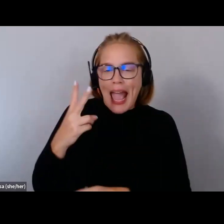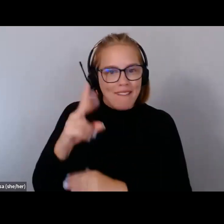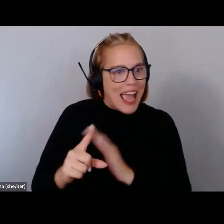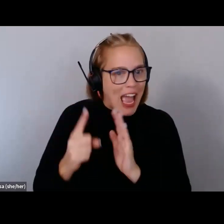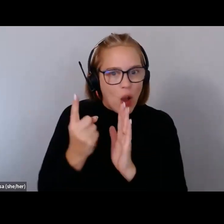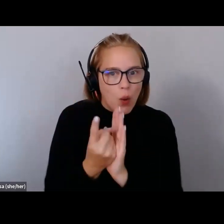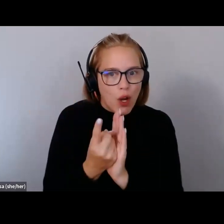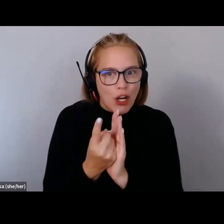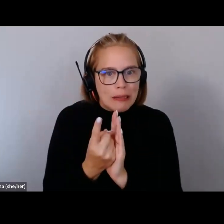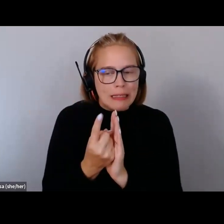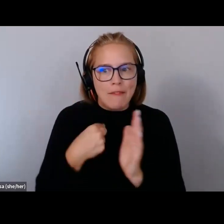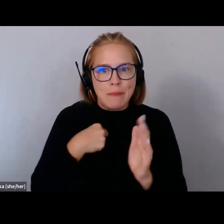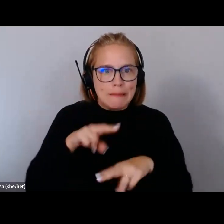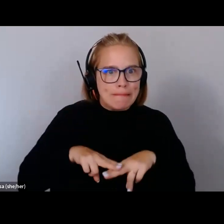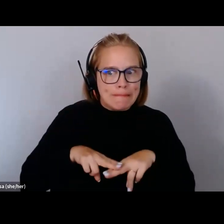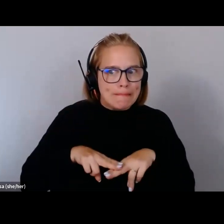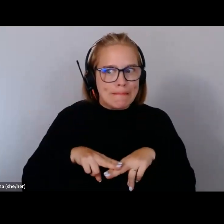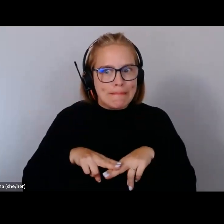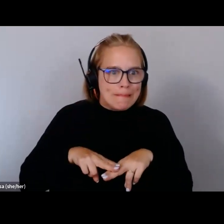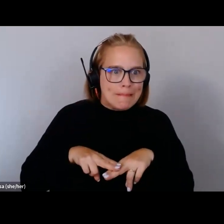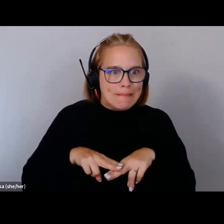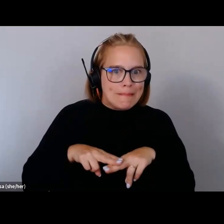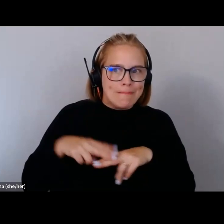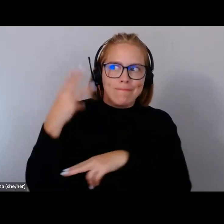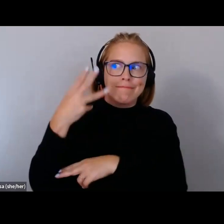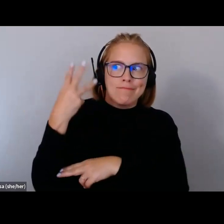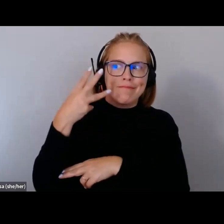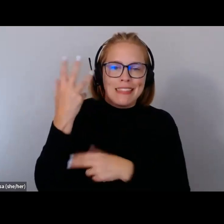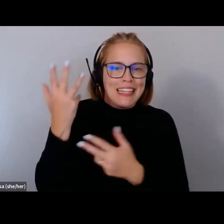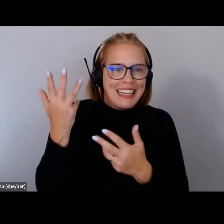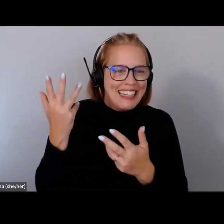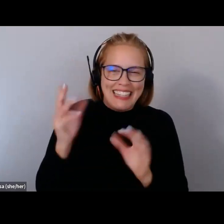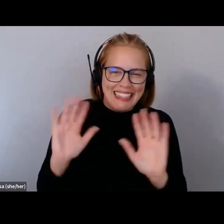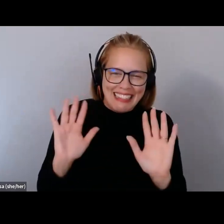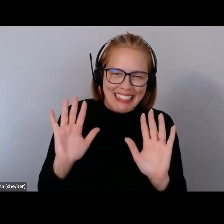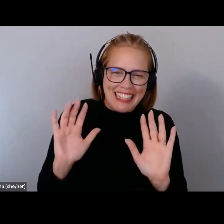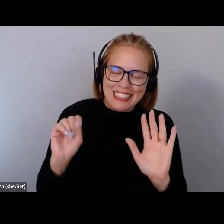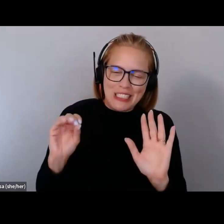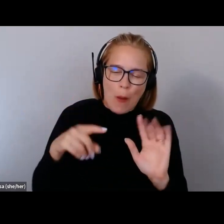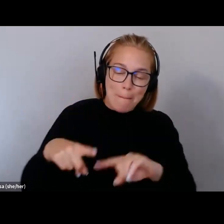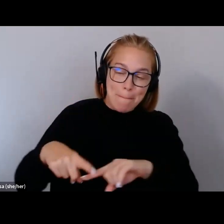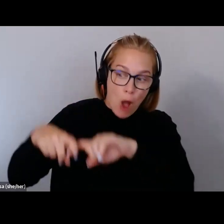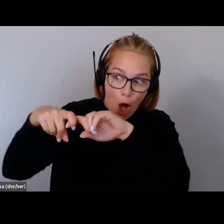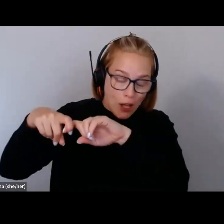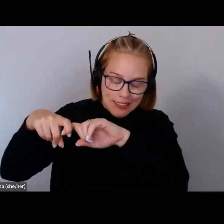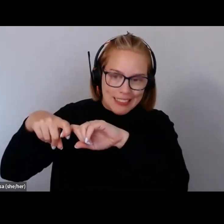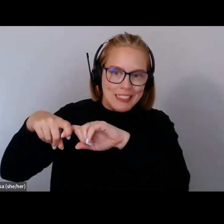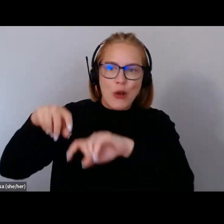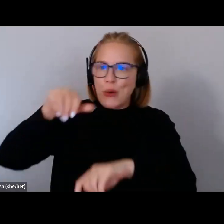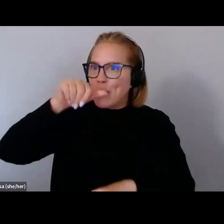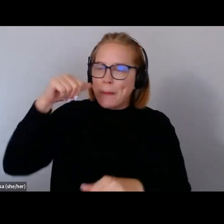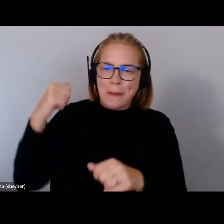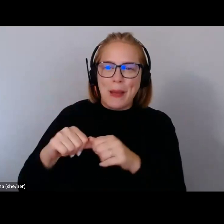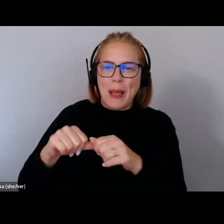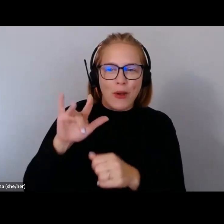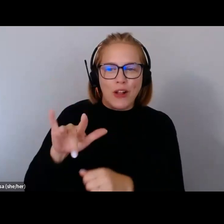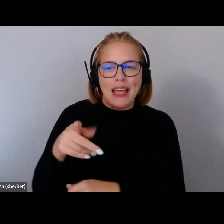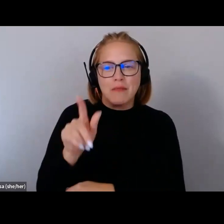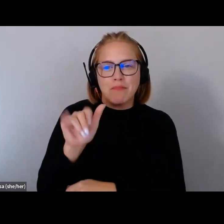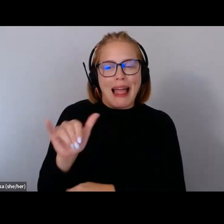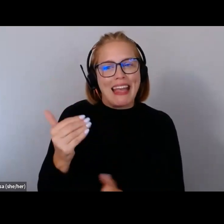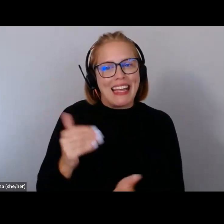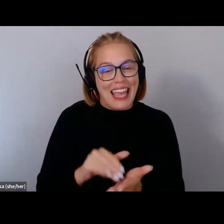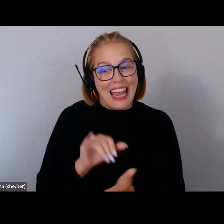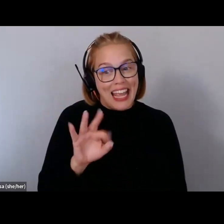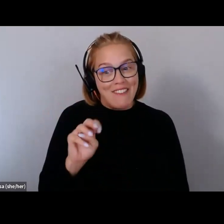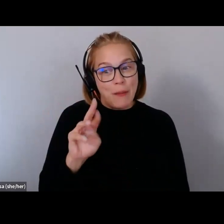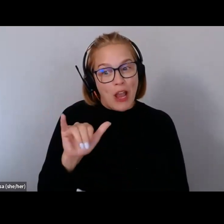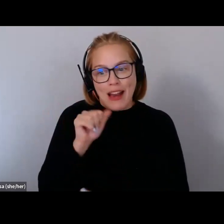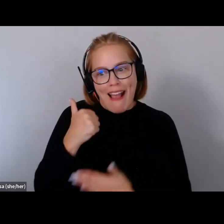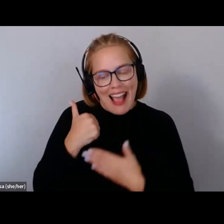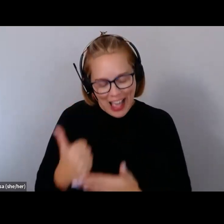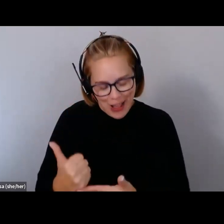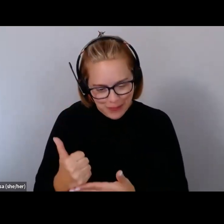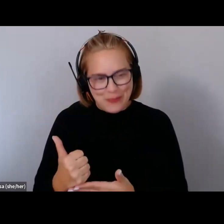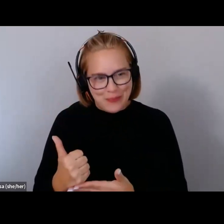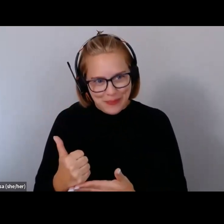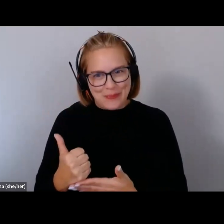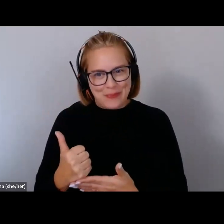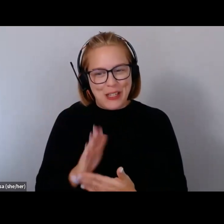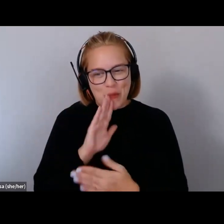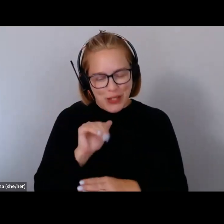anxiety.